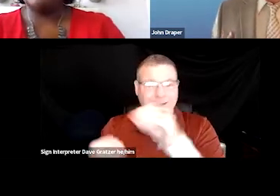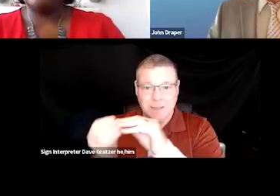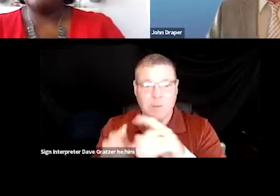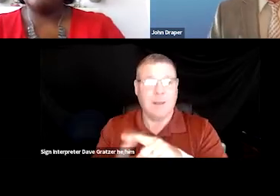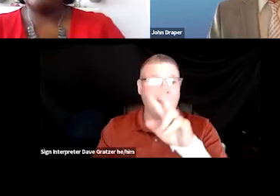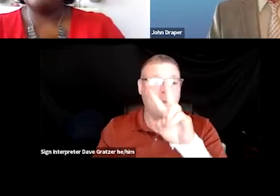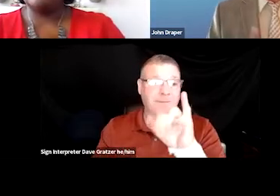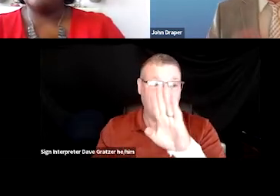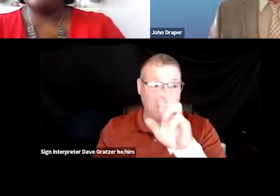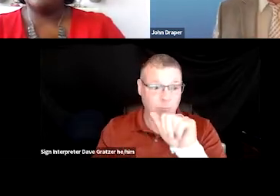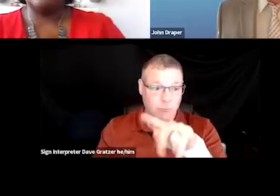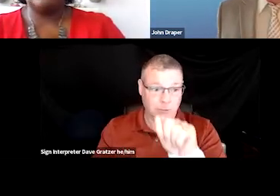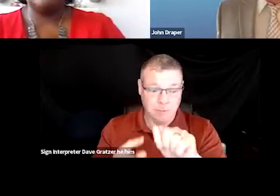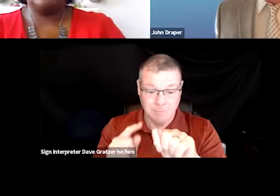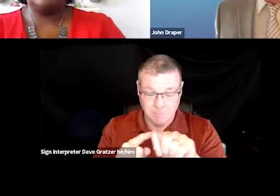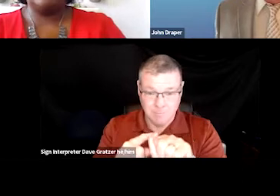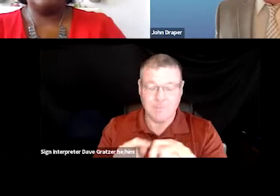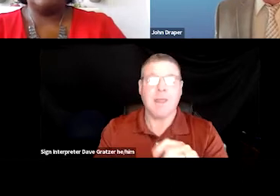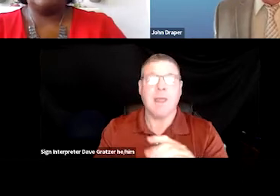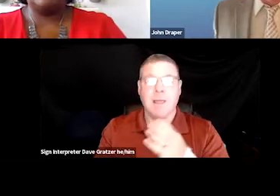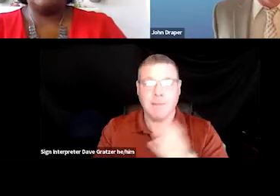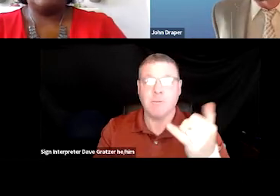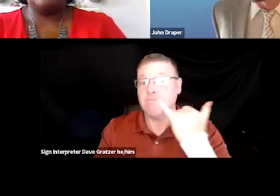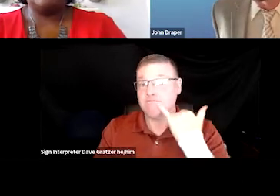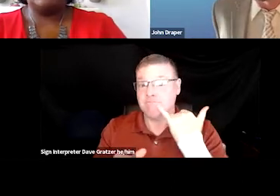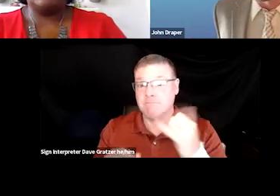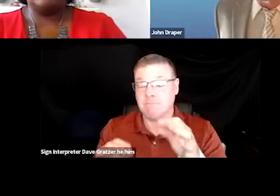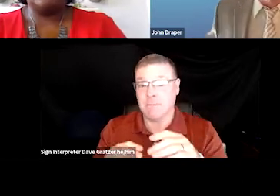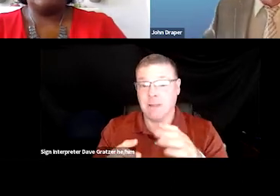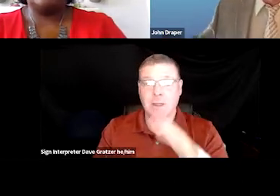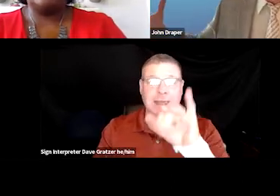And we through our telephonic platform provided by Intrado,